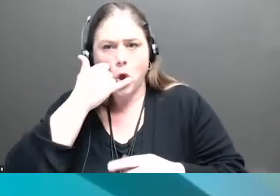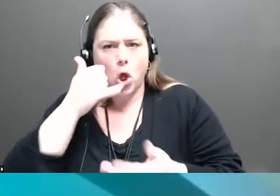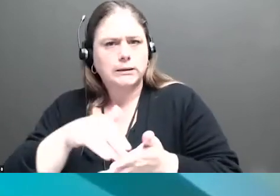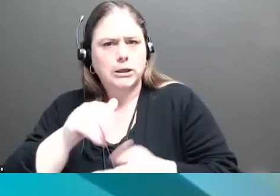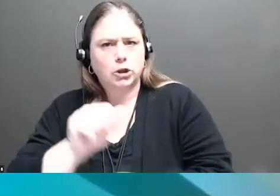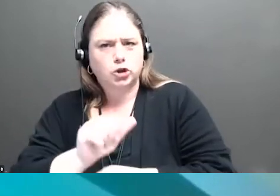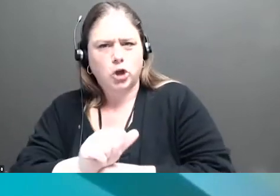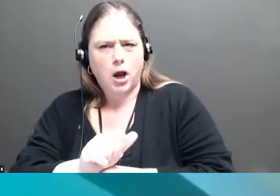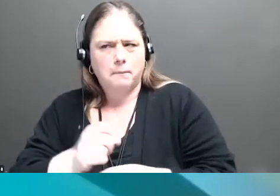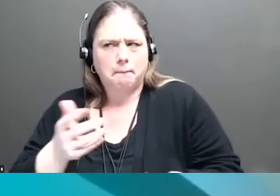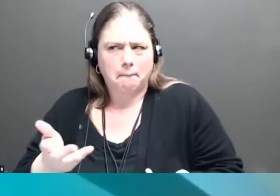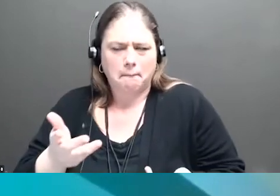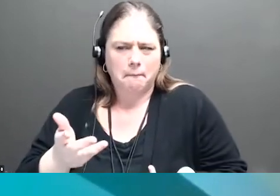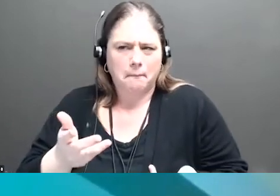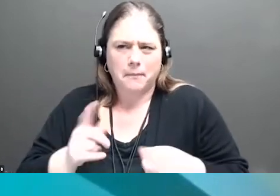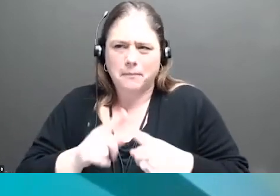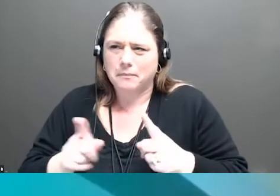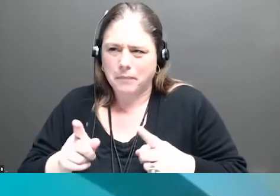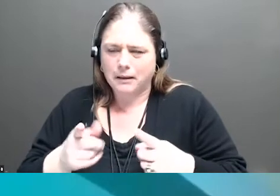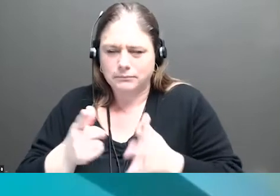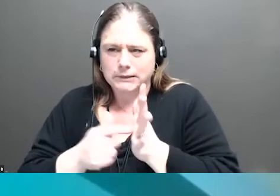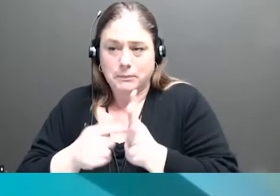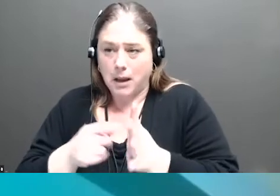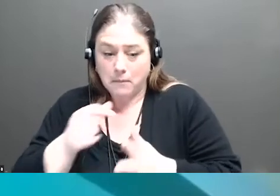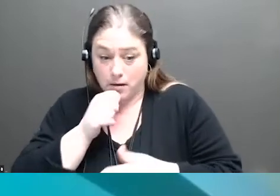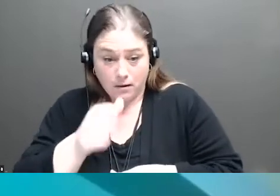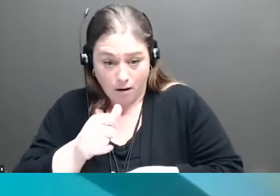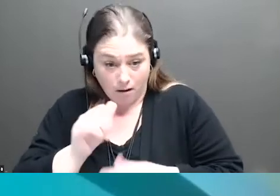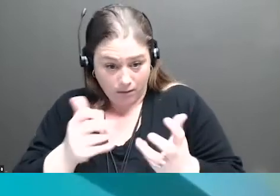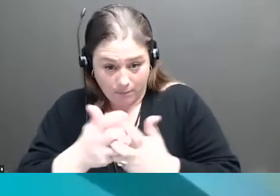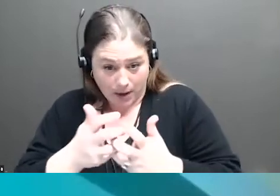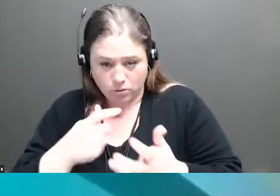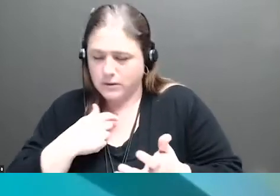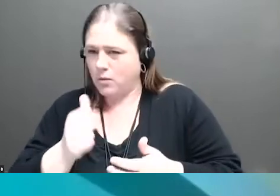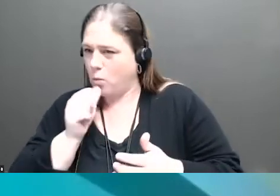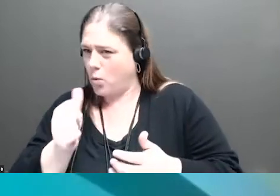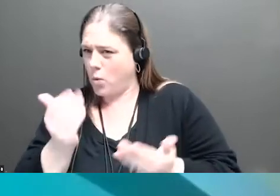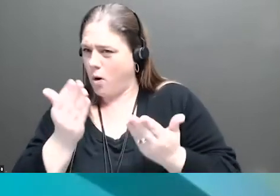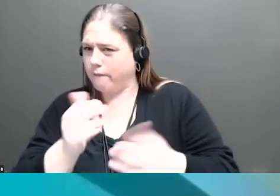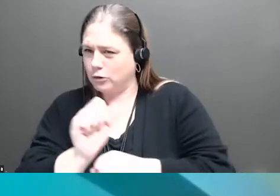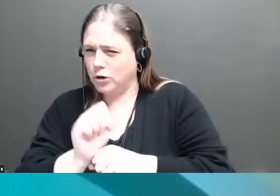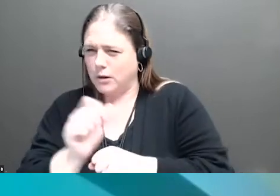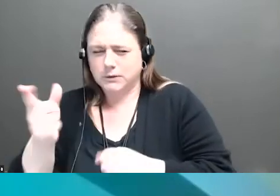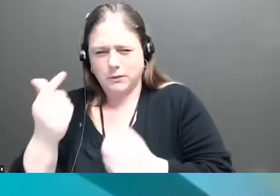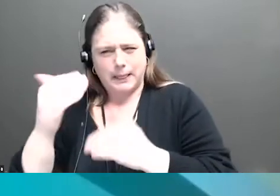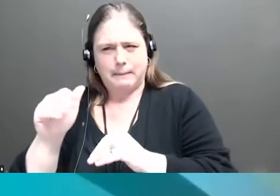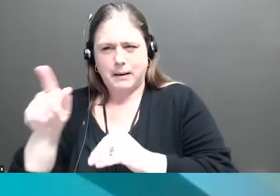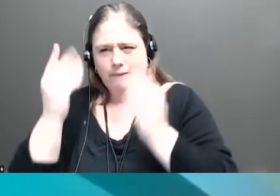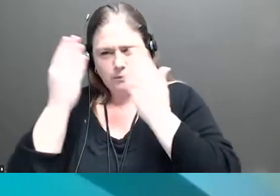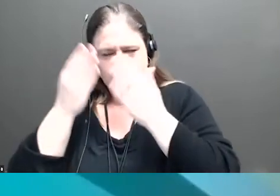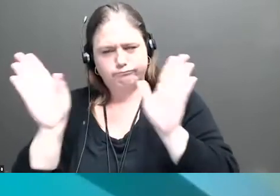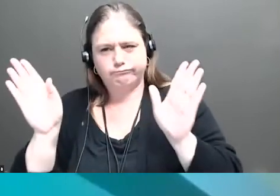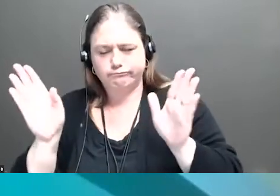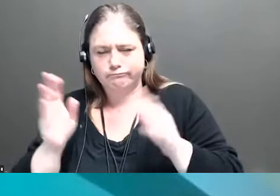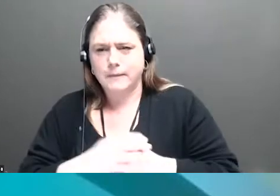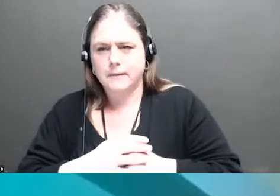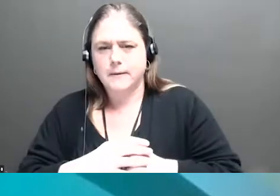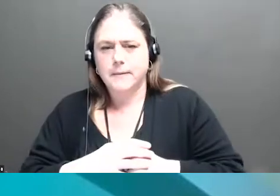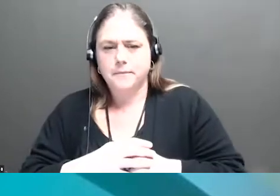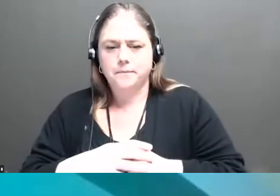from them. Other things outside of the employment service providers, are the incompatibility between